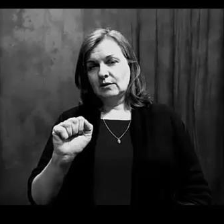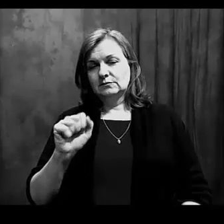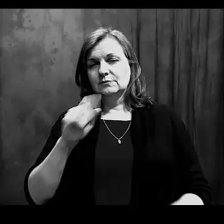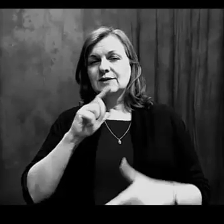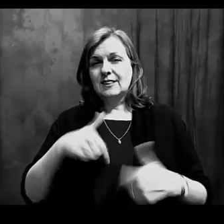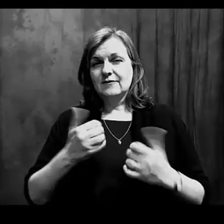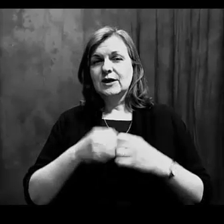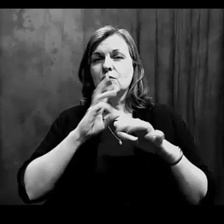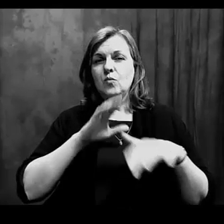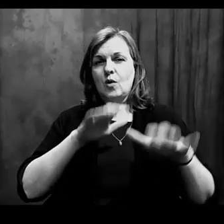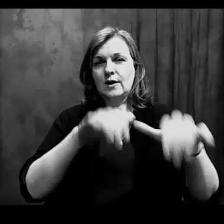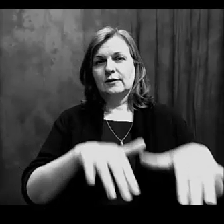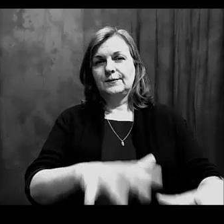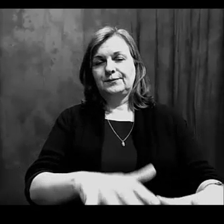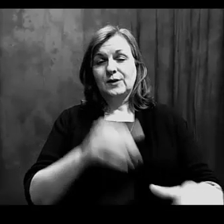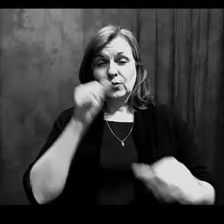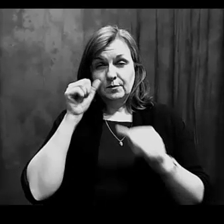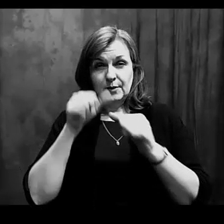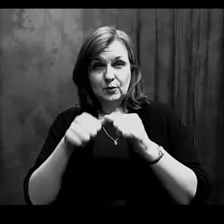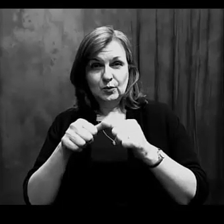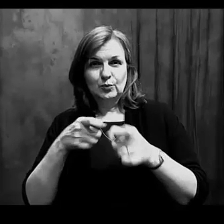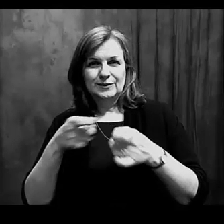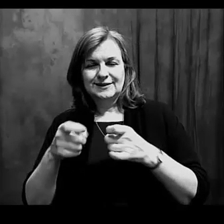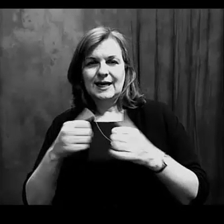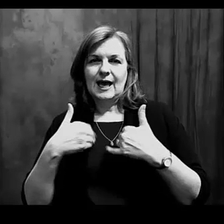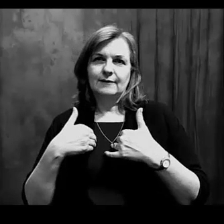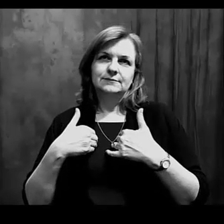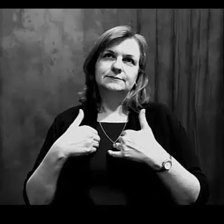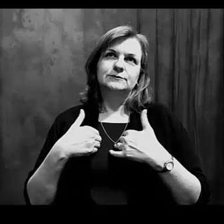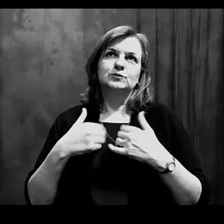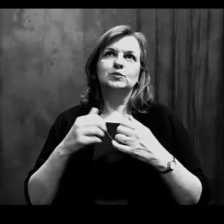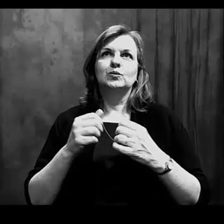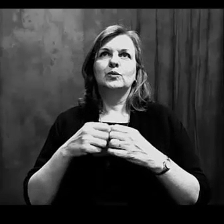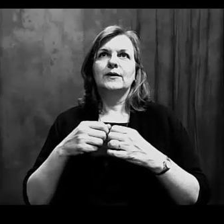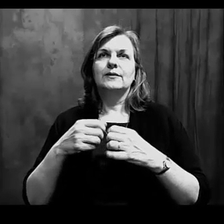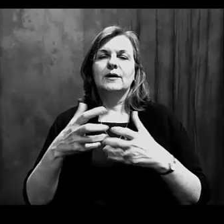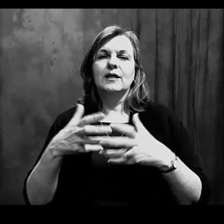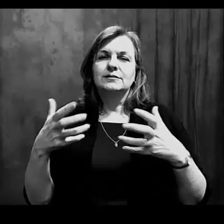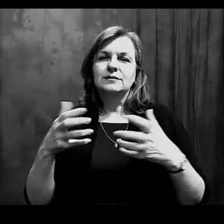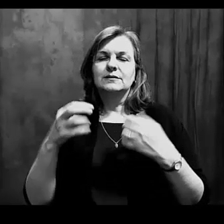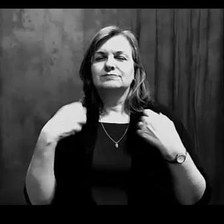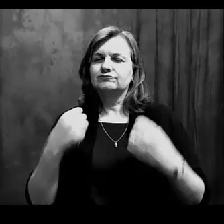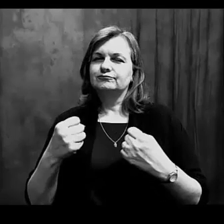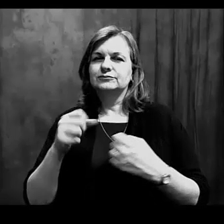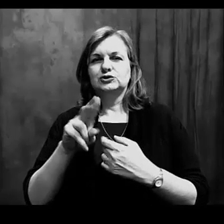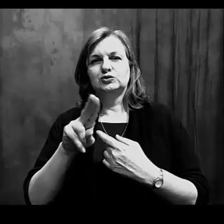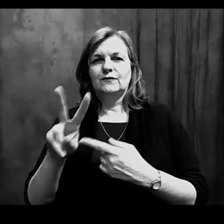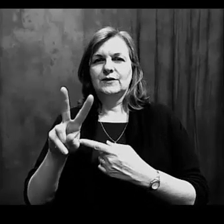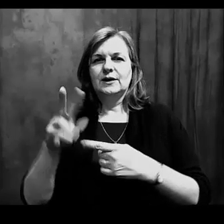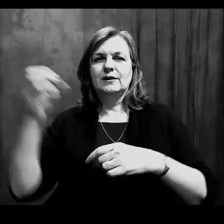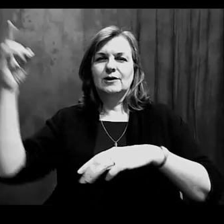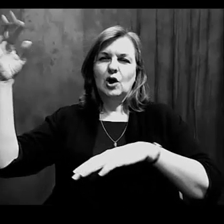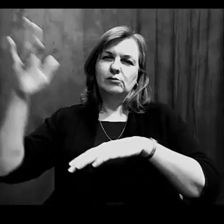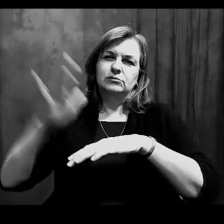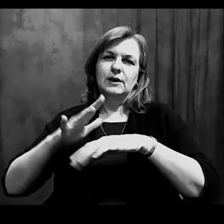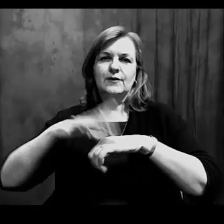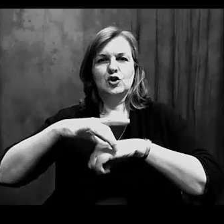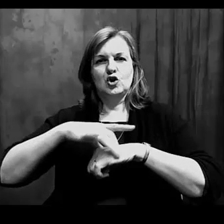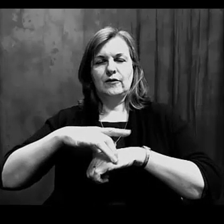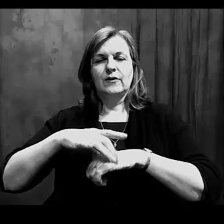have all been aquatic at this point remember because we're still dealing with very high UV on Earth's surface but